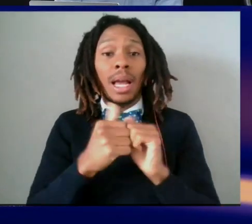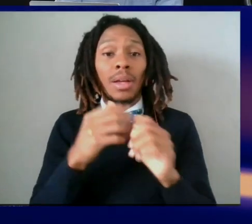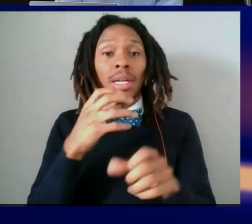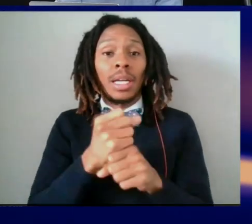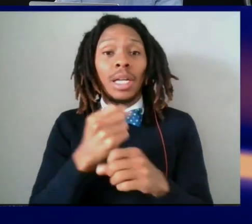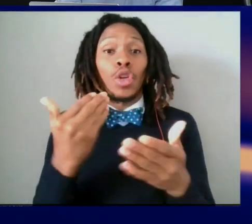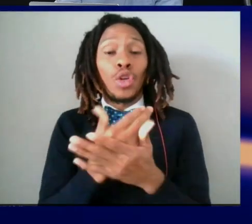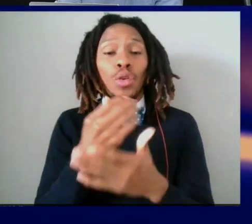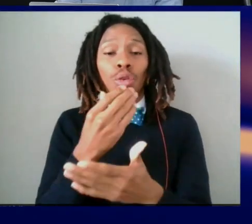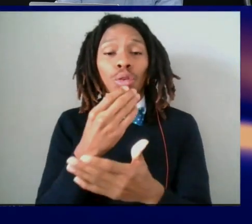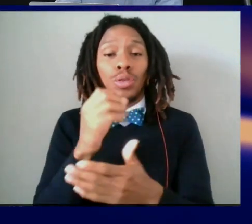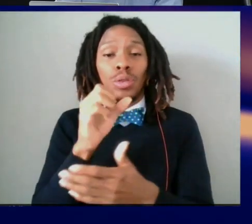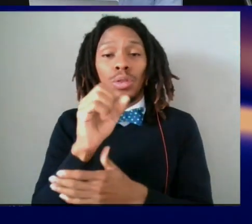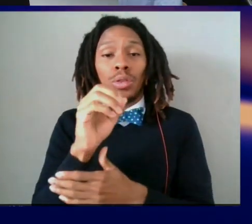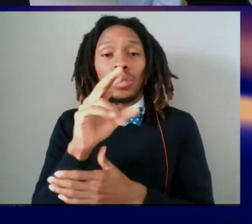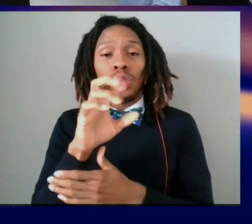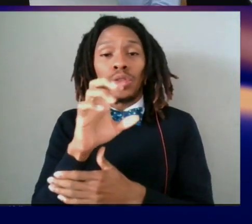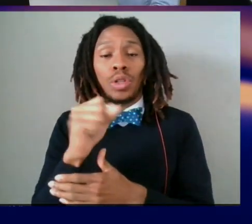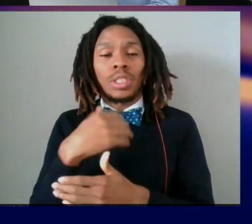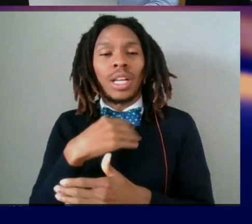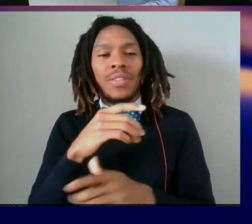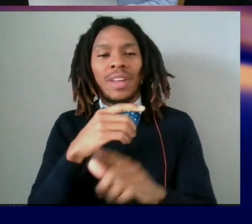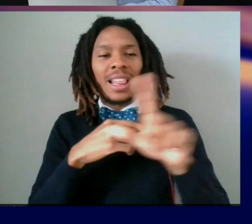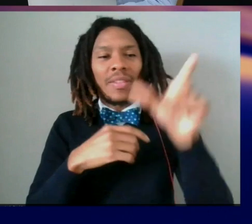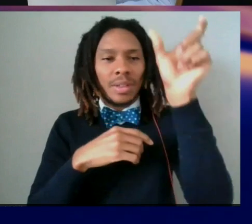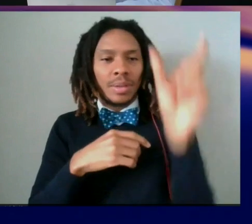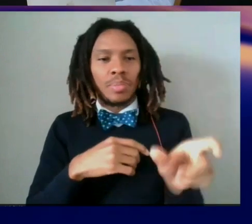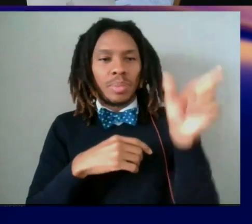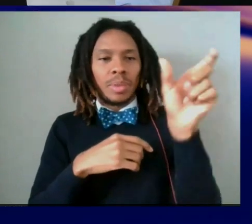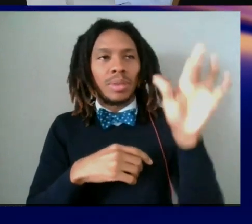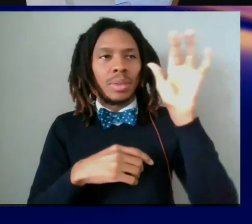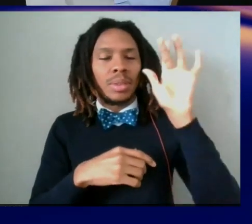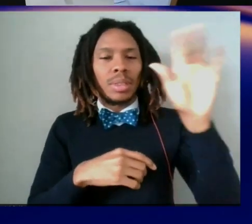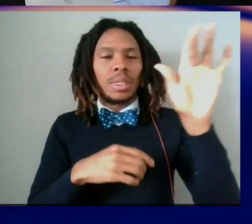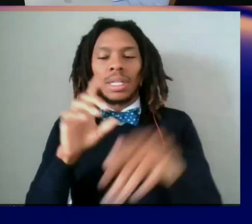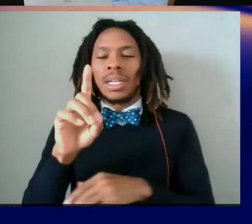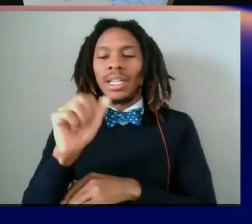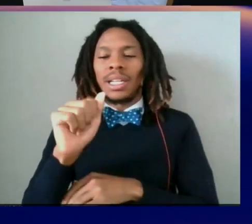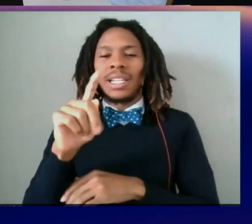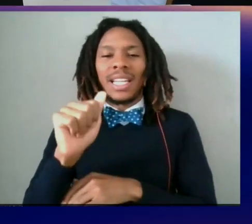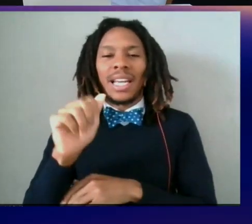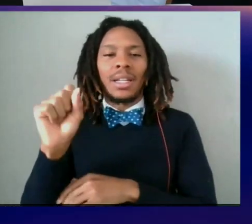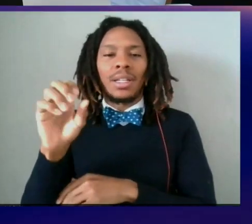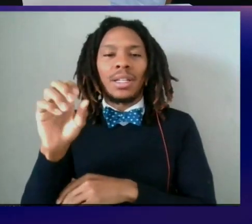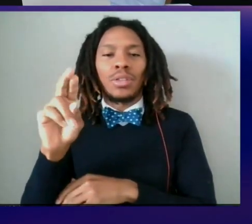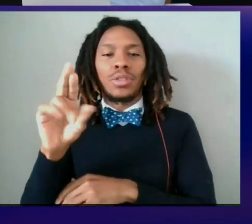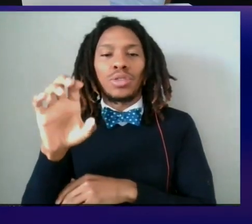We've got this left panel off to the left, click on that and go to data sources, just quickly reload that.